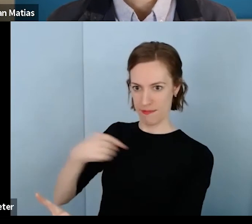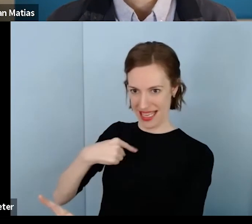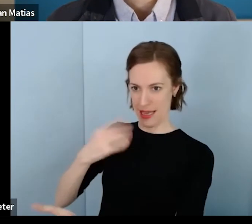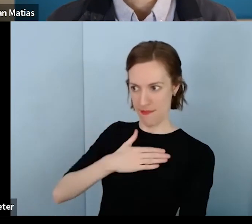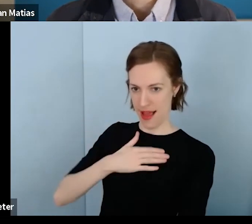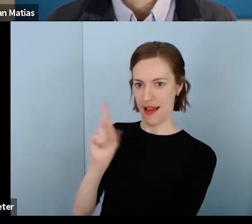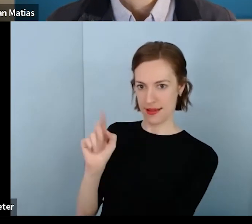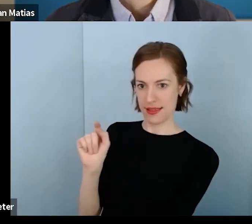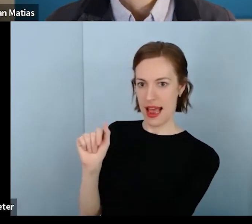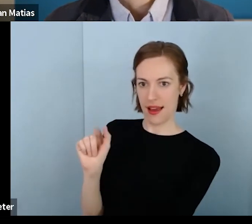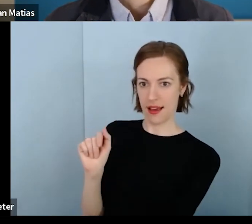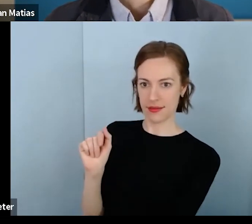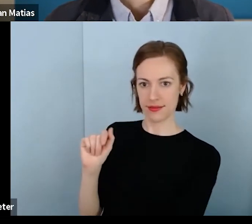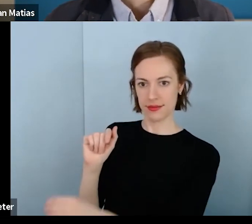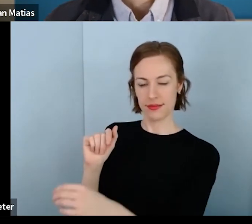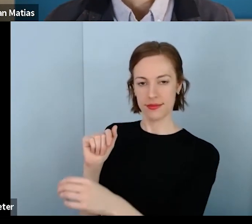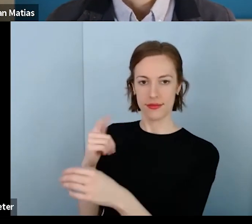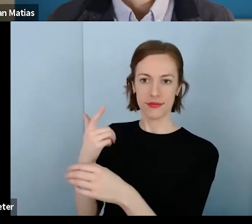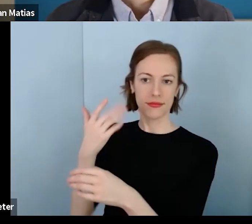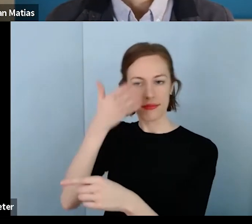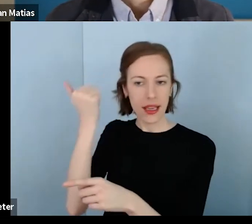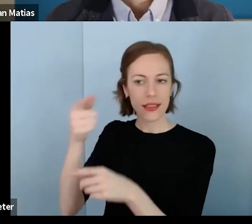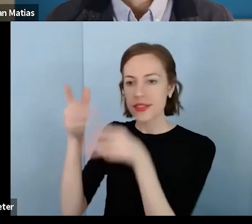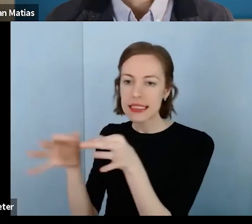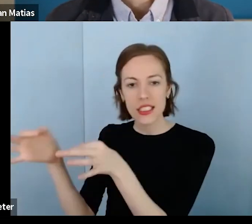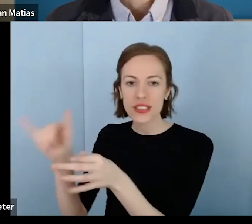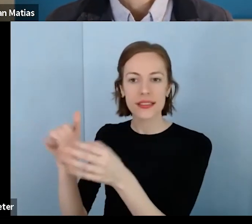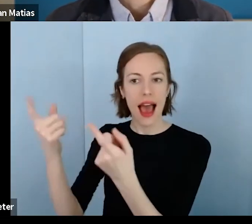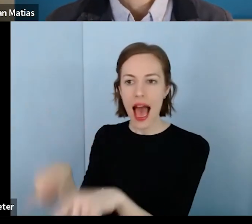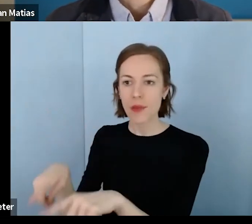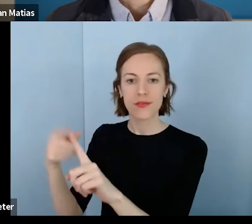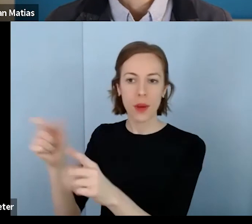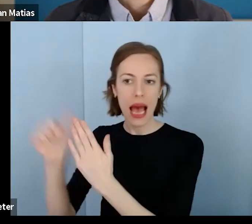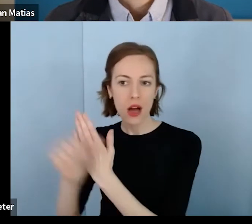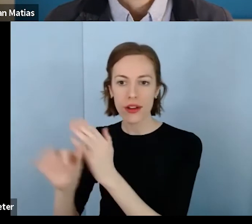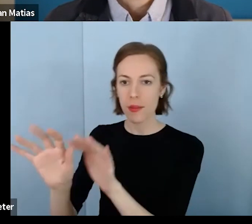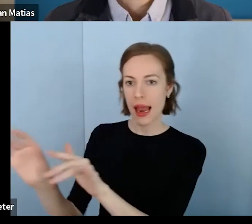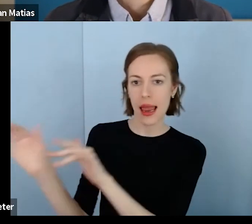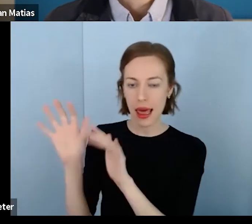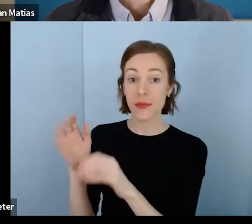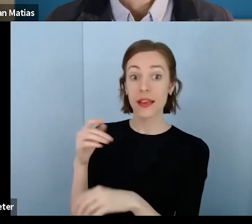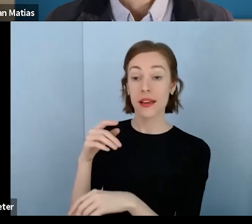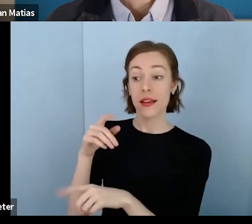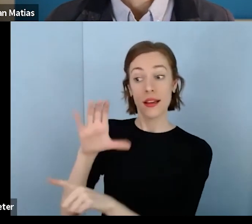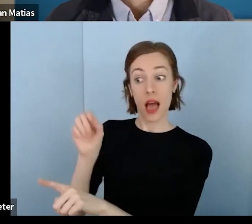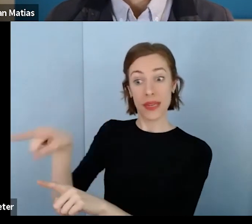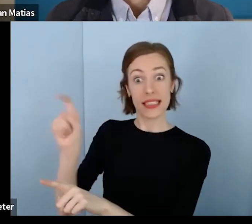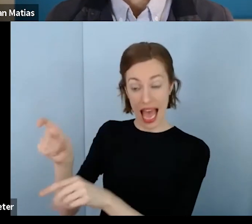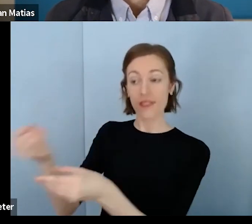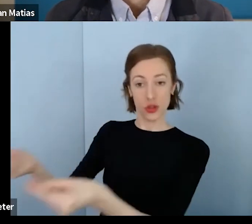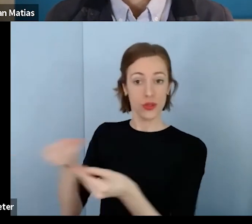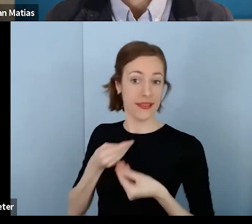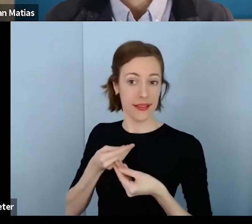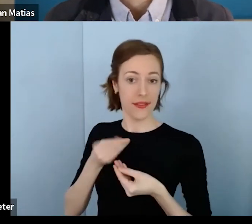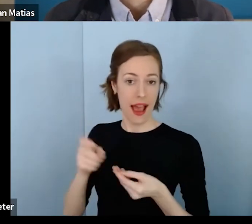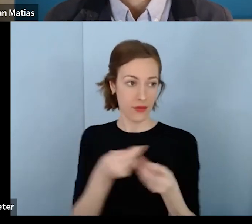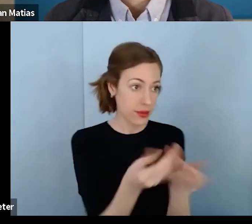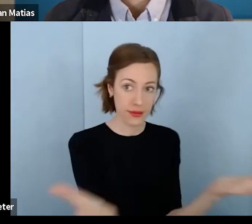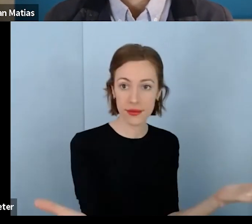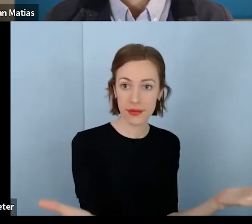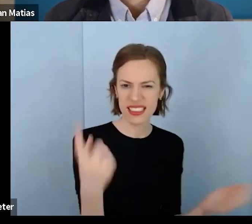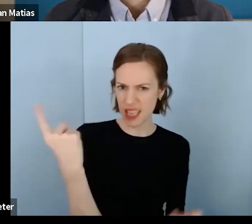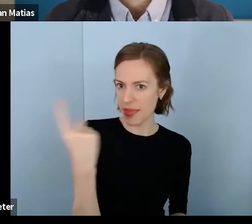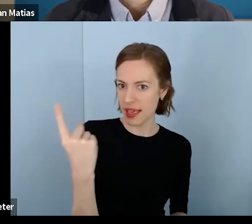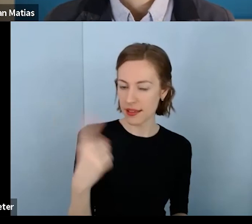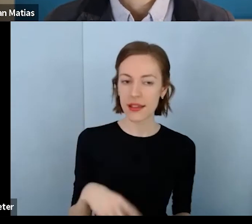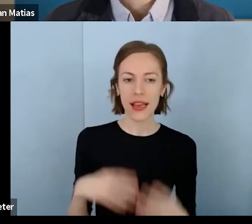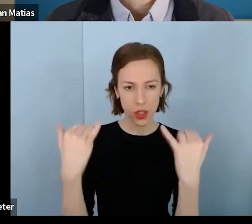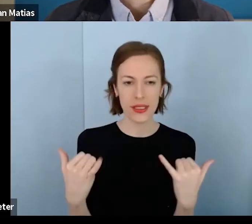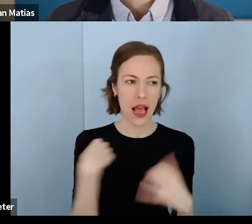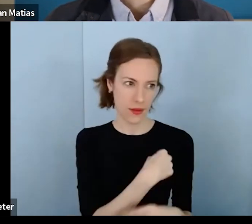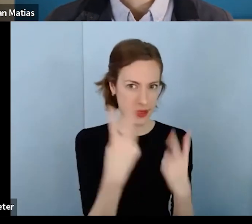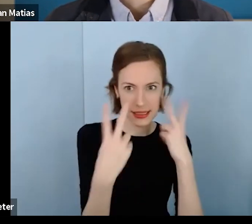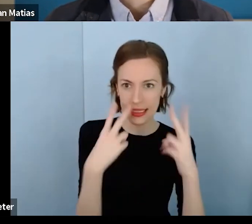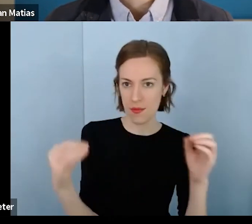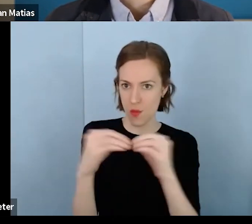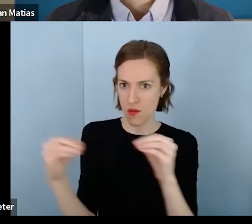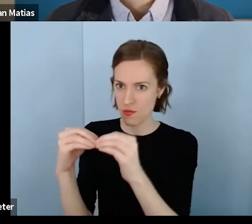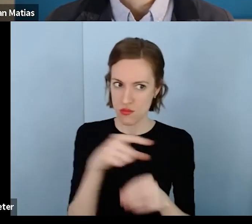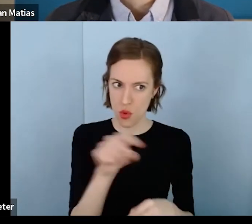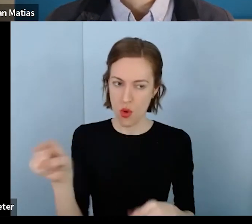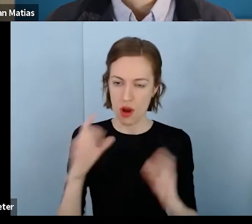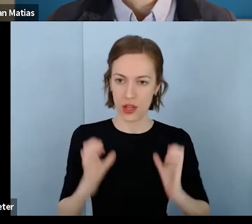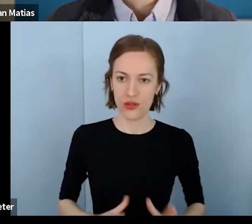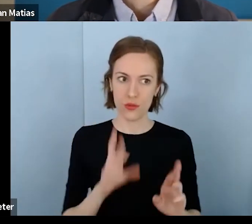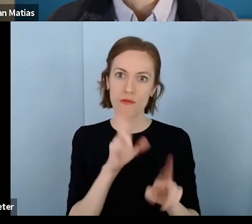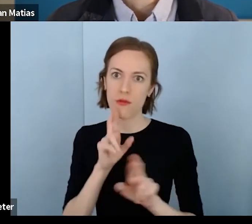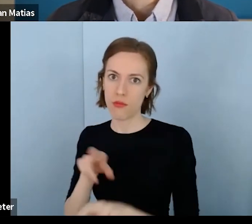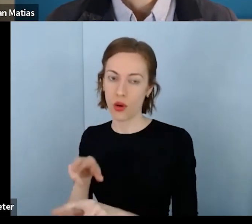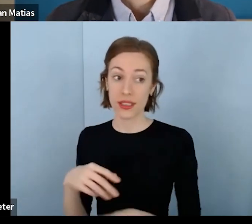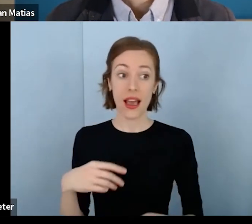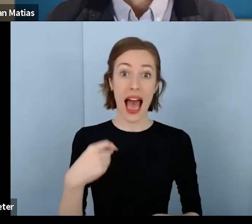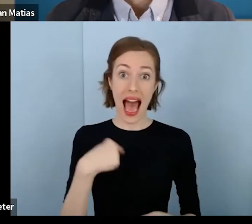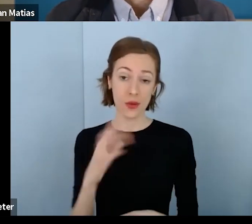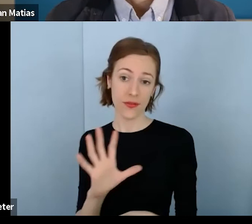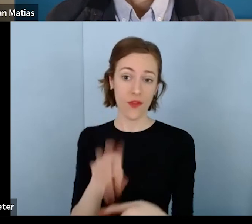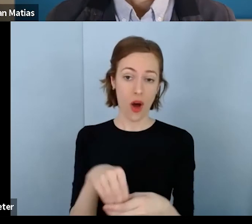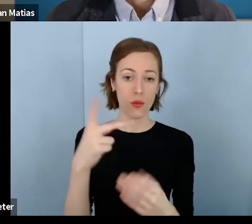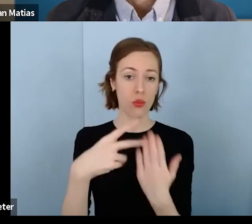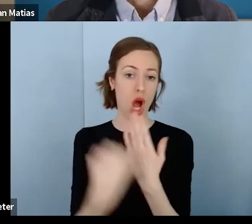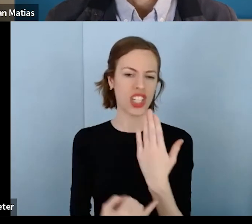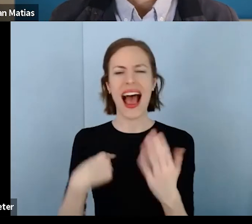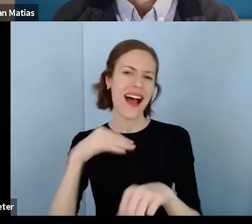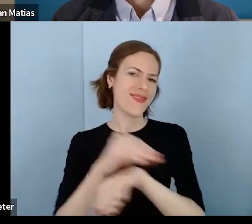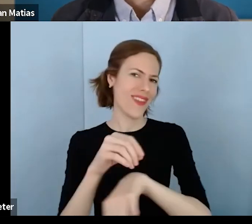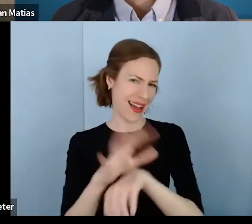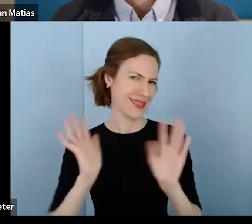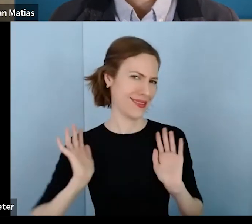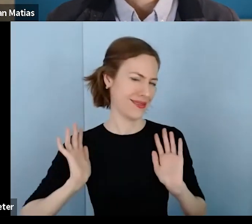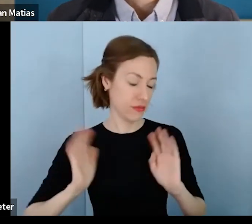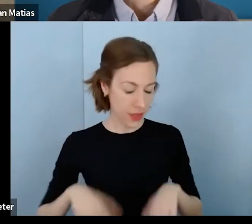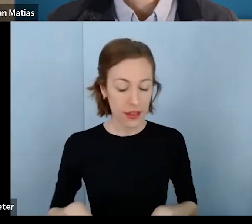algorithmic decisions, they can get something back from companies. And I think we're starting to see a number of initiatives Consumer Reports here in the US has been a fascinating project that I was a advisor to where they started organizing people to